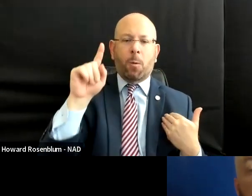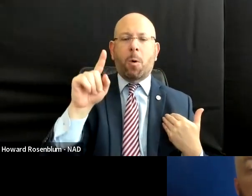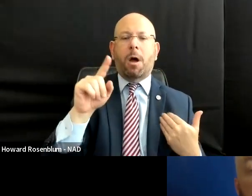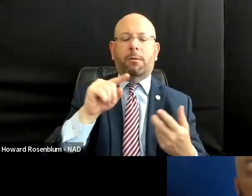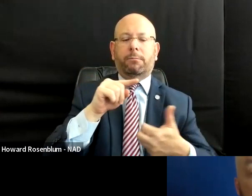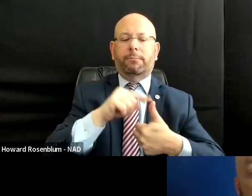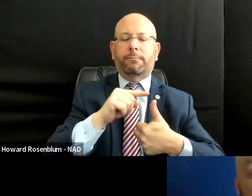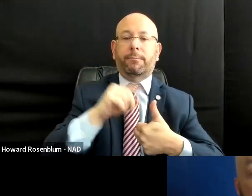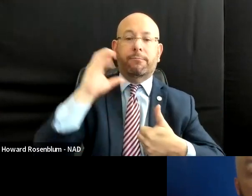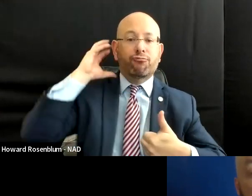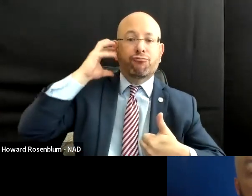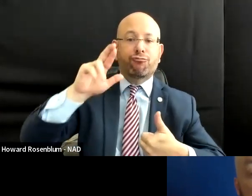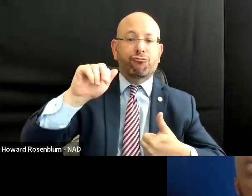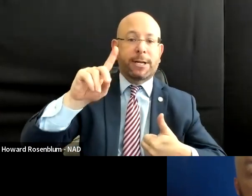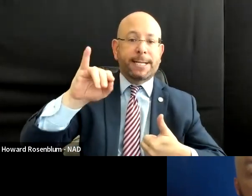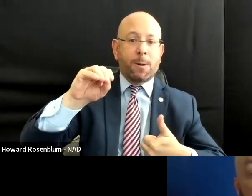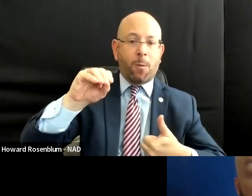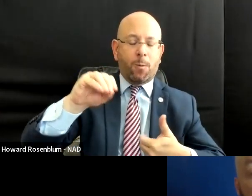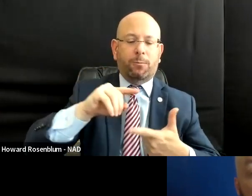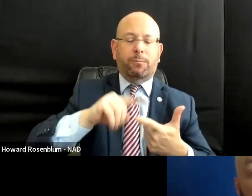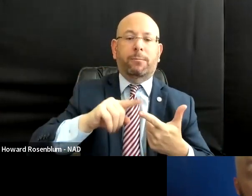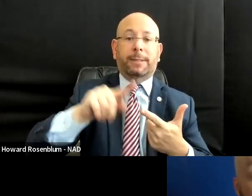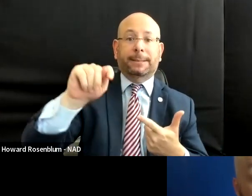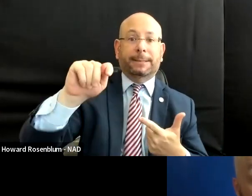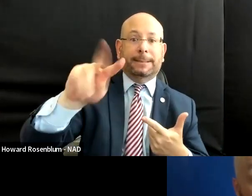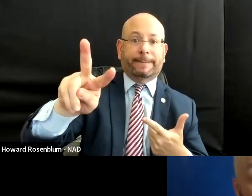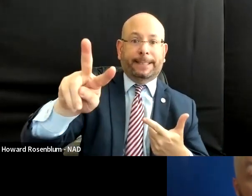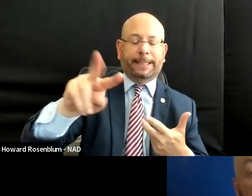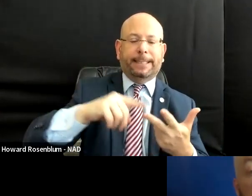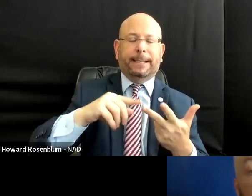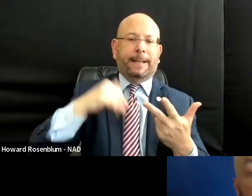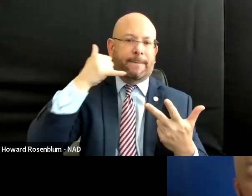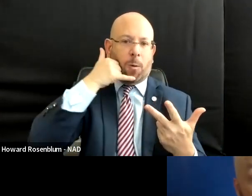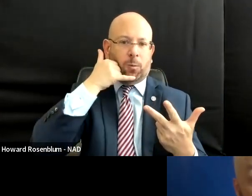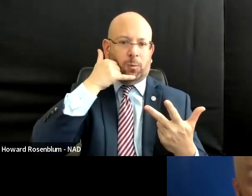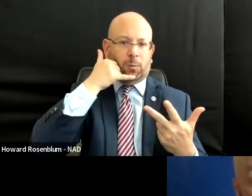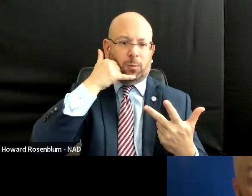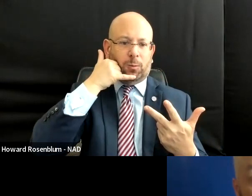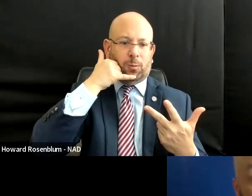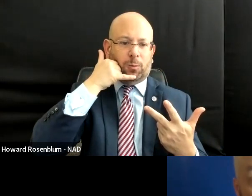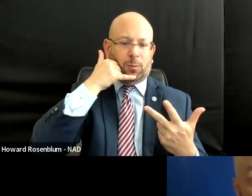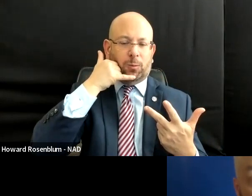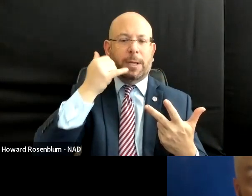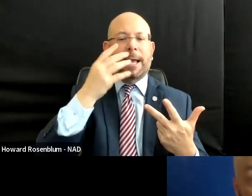such as the Federal Communications Commission, communications